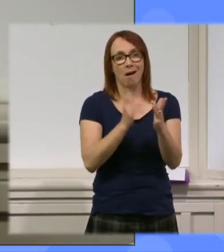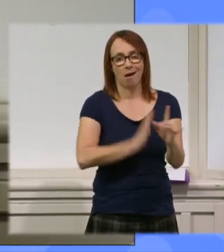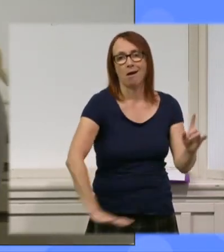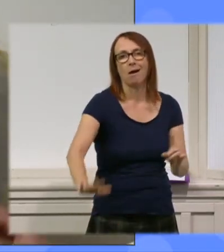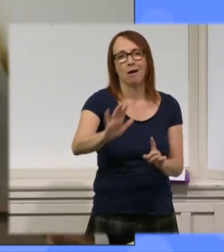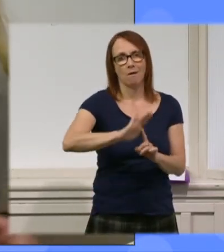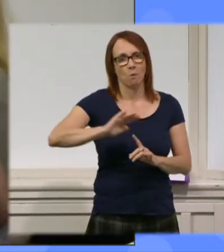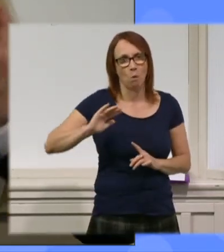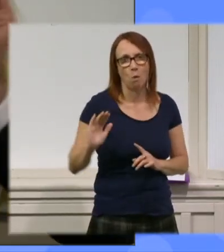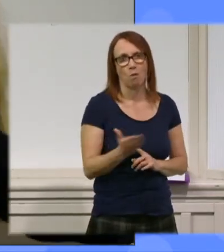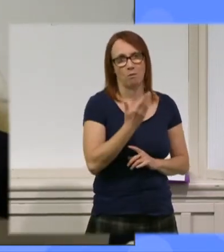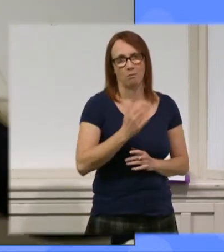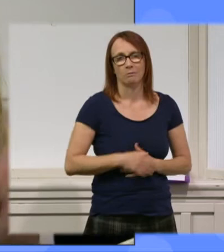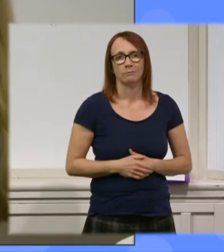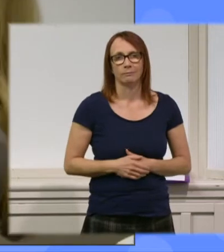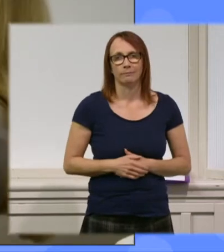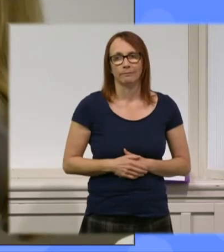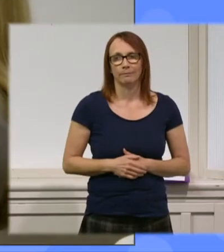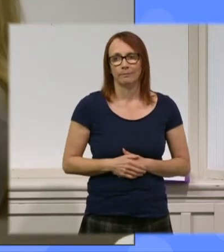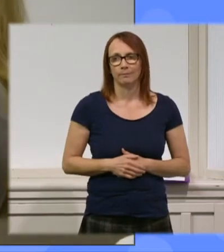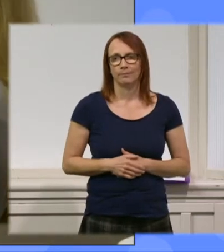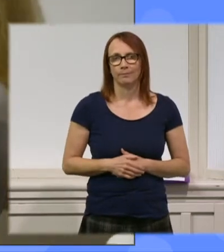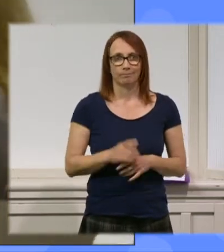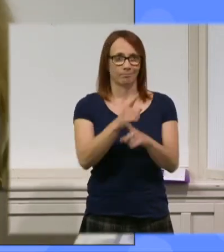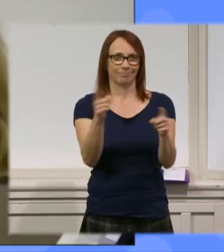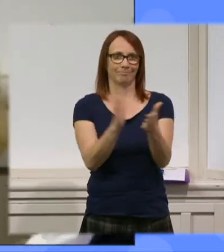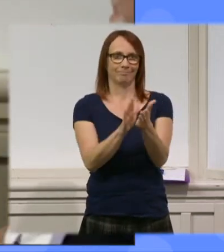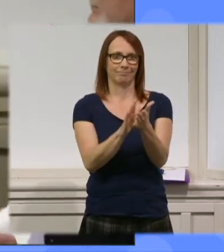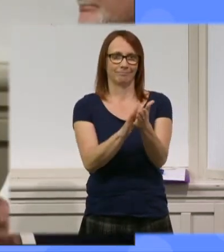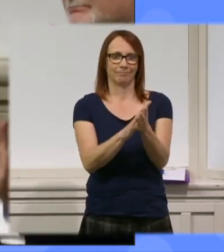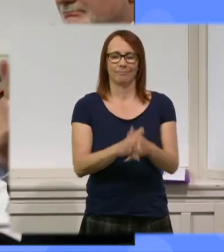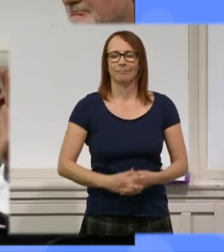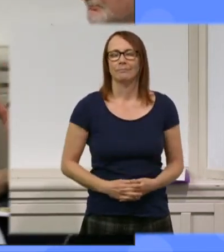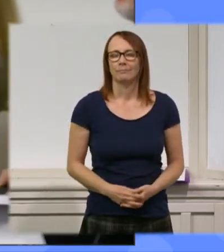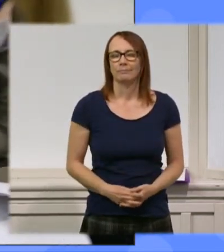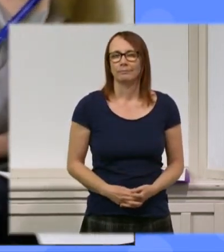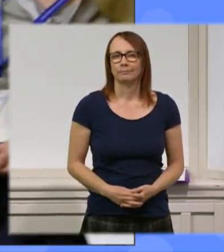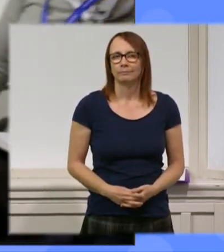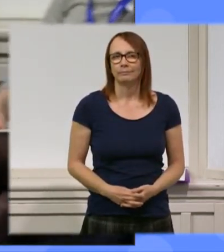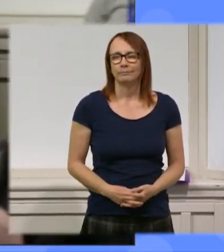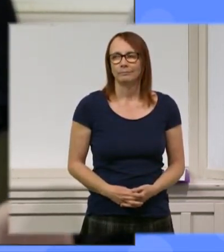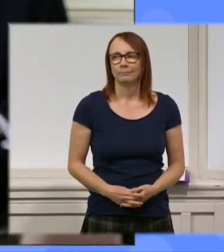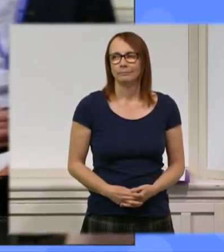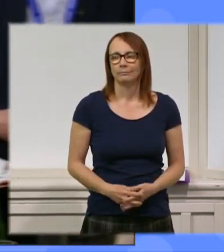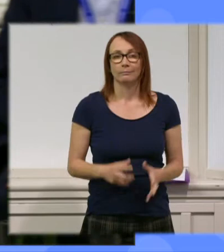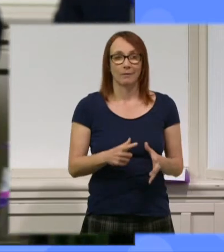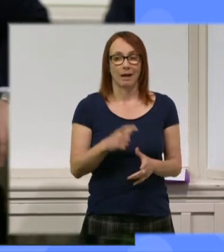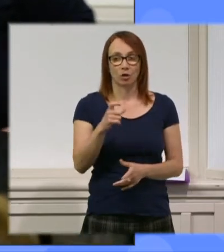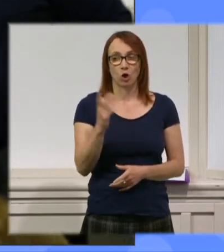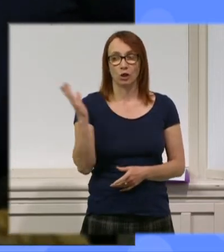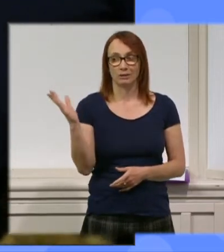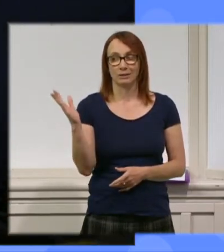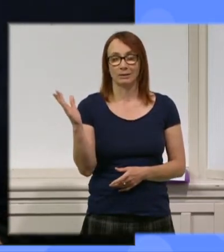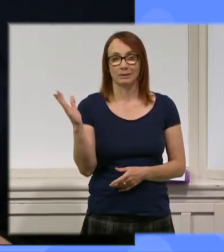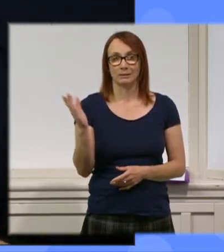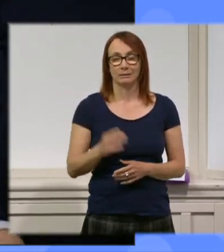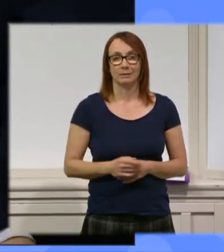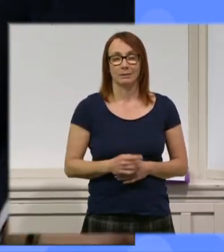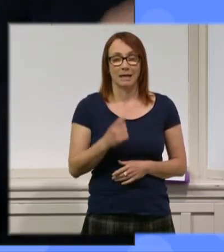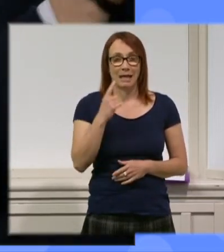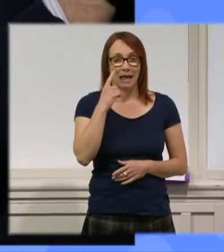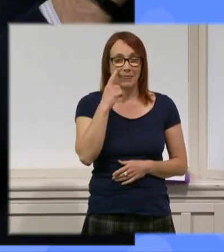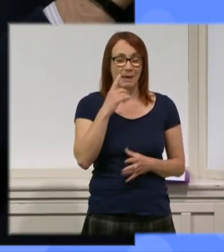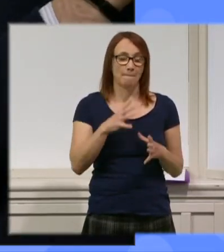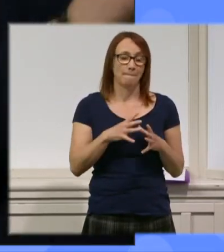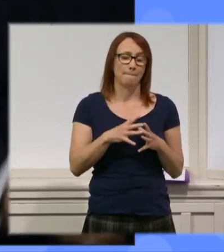thank you for that purpose I actually think the bigger question is about how